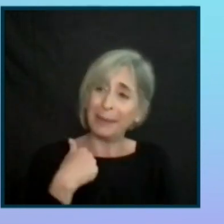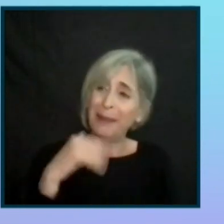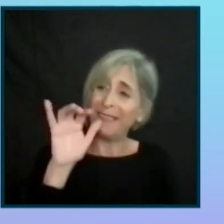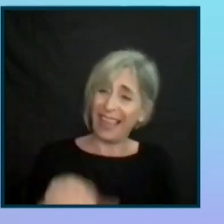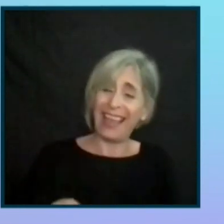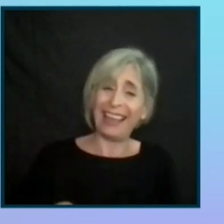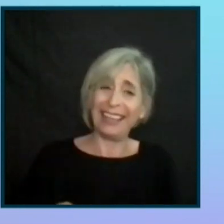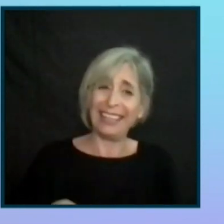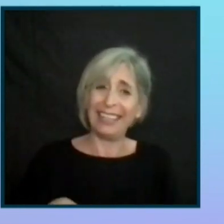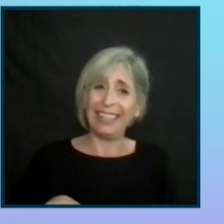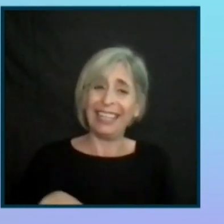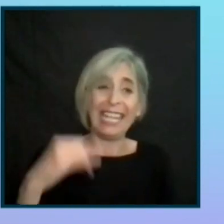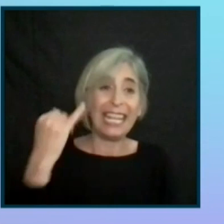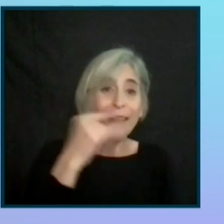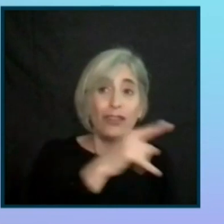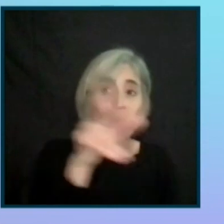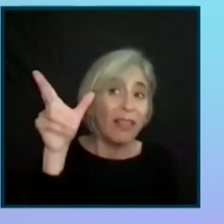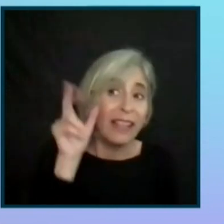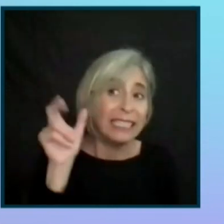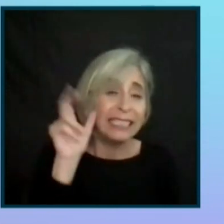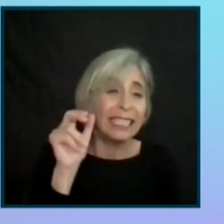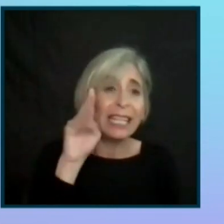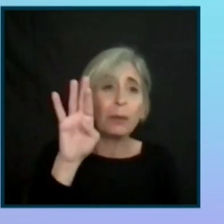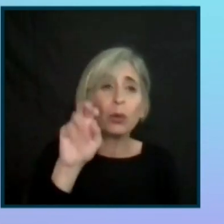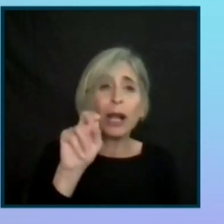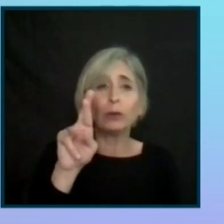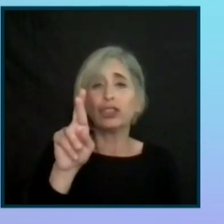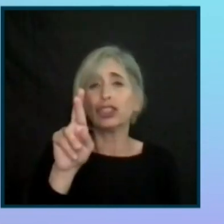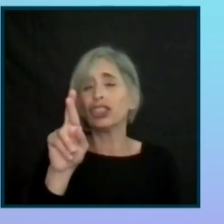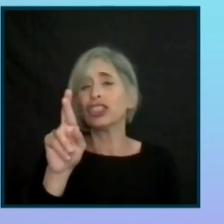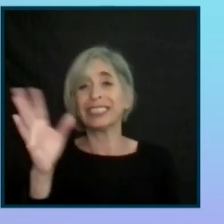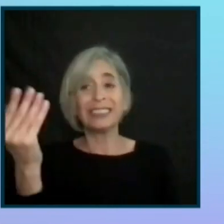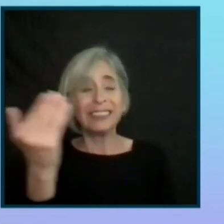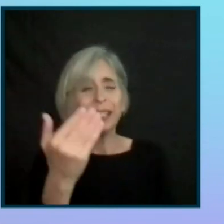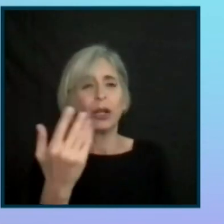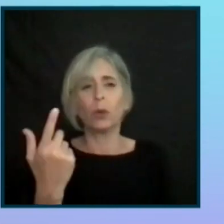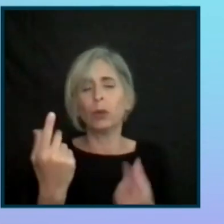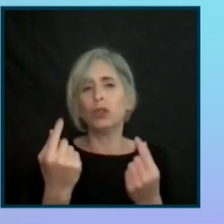And if there's any browser makers listening, let's do a little, what we were gonna do was something like